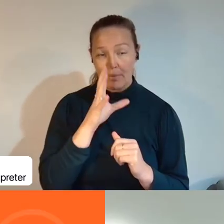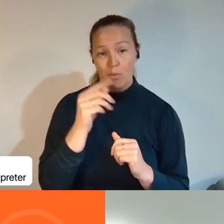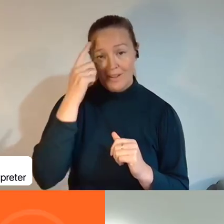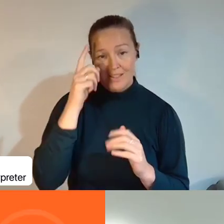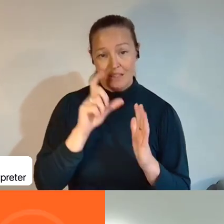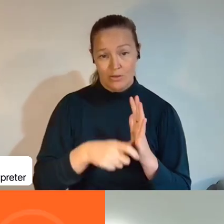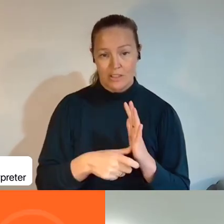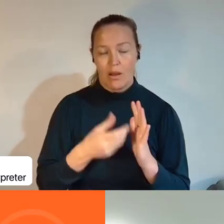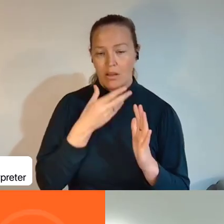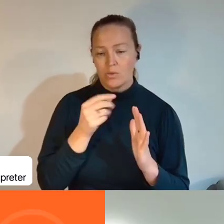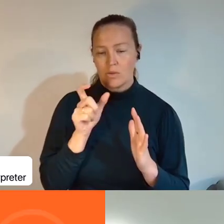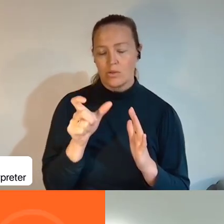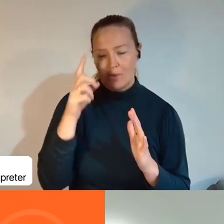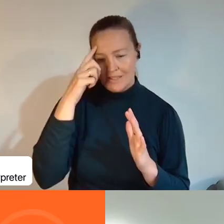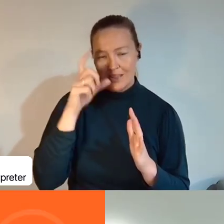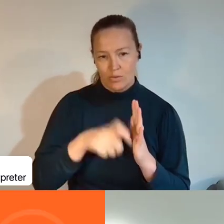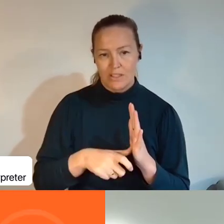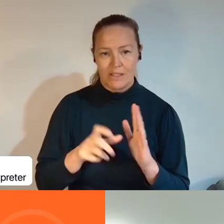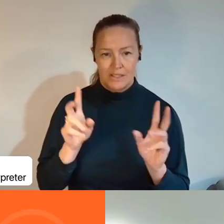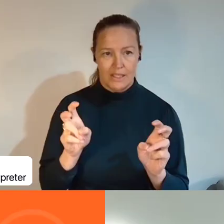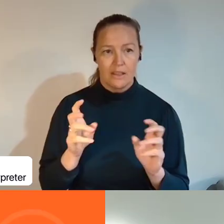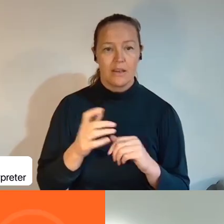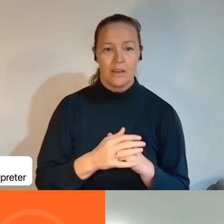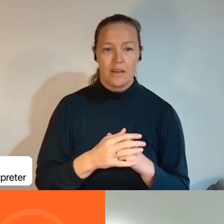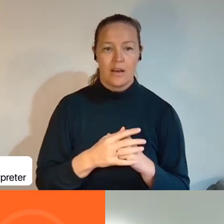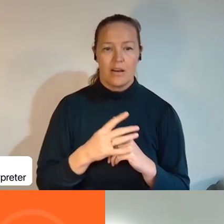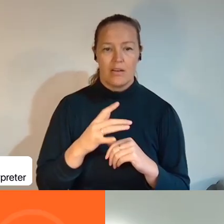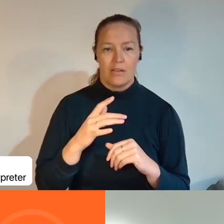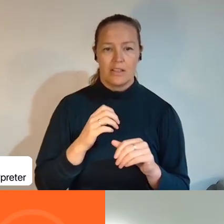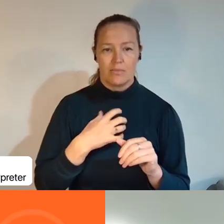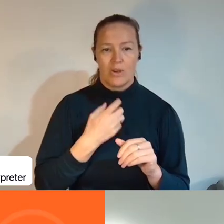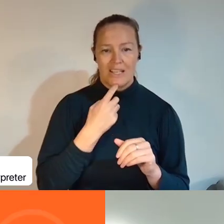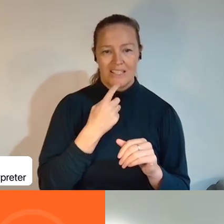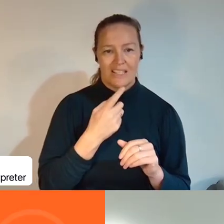term "intellectual disability", I find it a lot easier to say, and learning disability is too wide